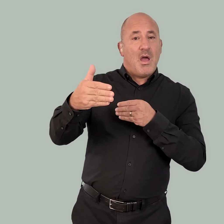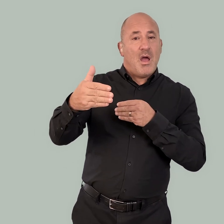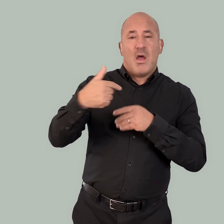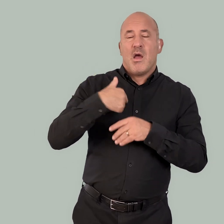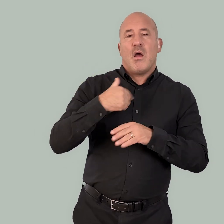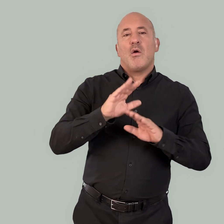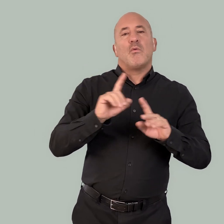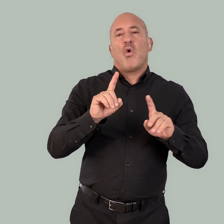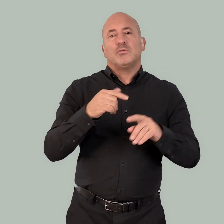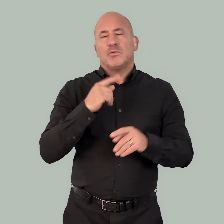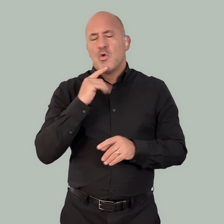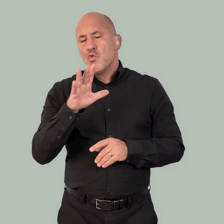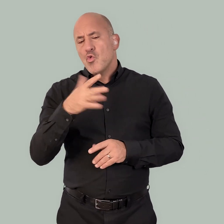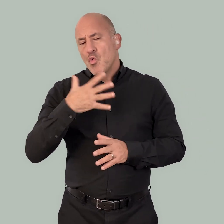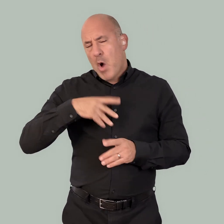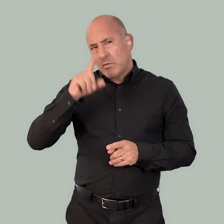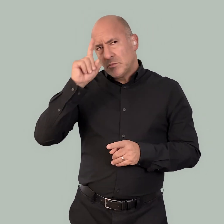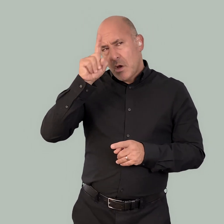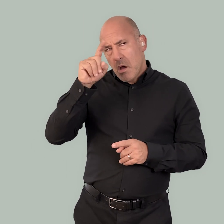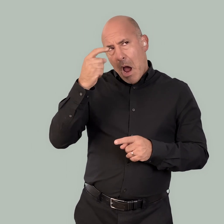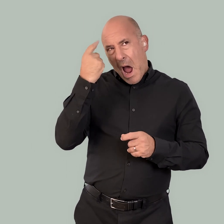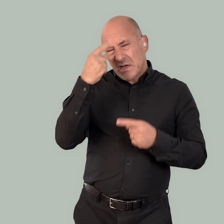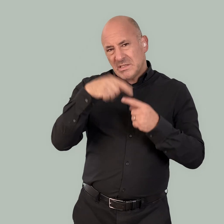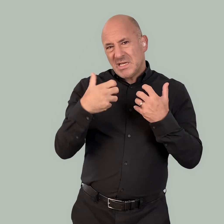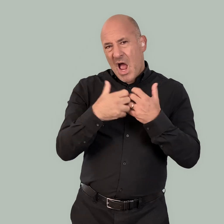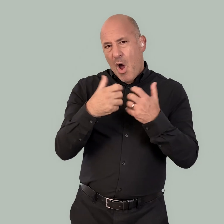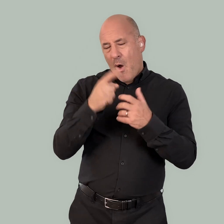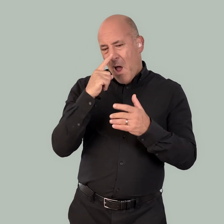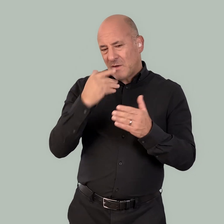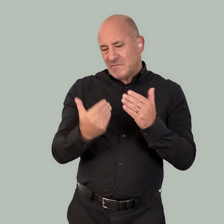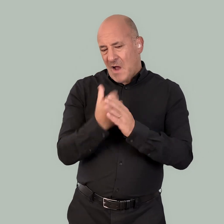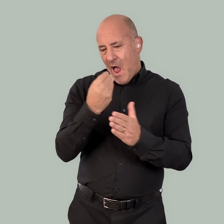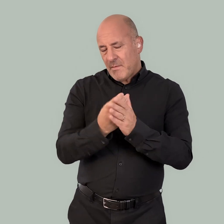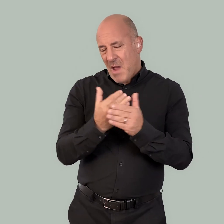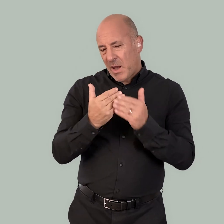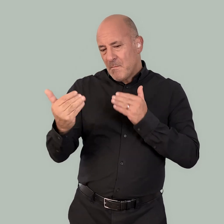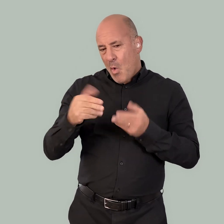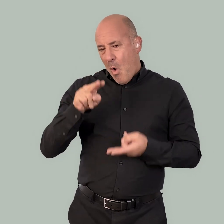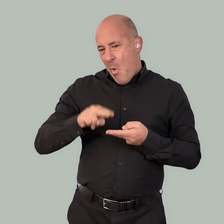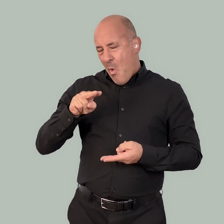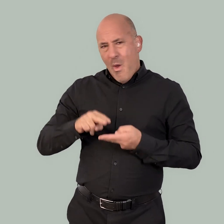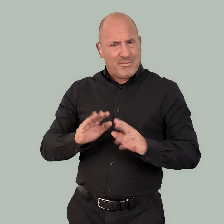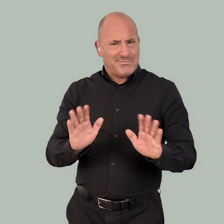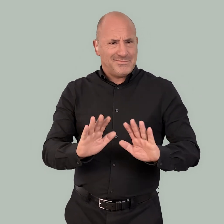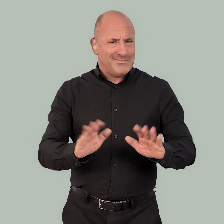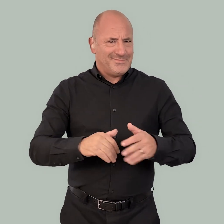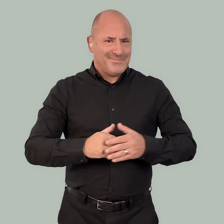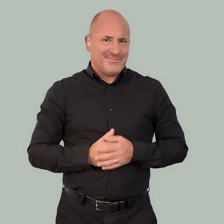rather than to generate proposals for further savings.